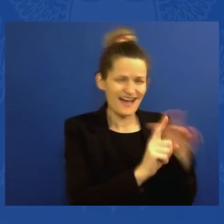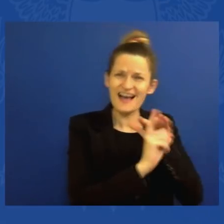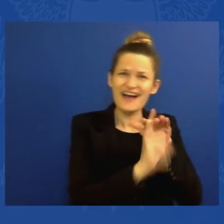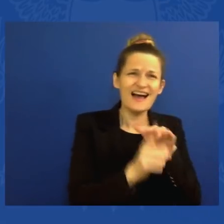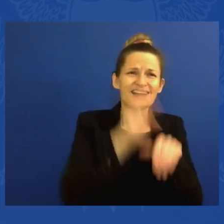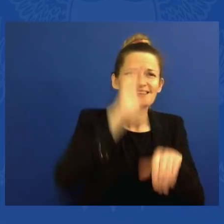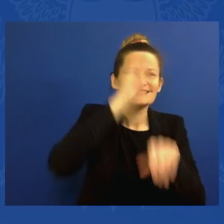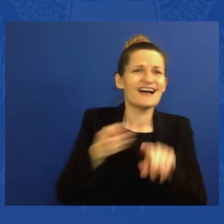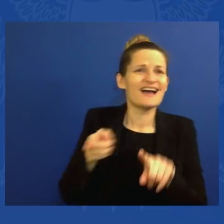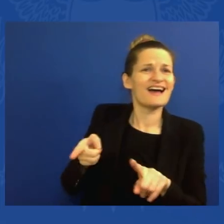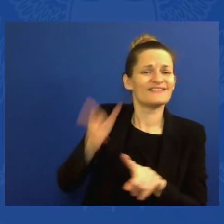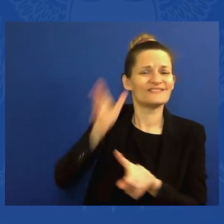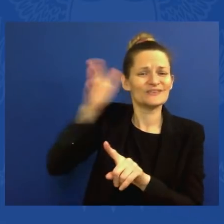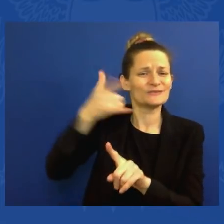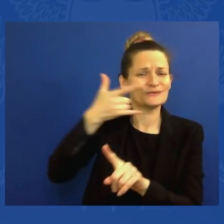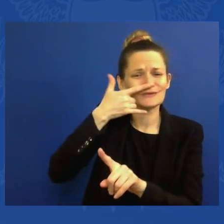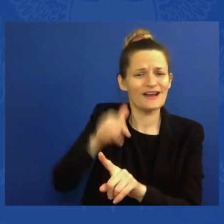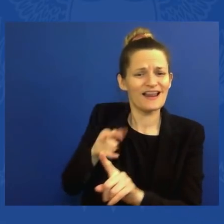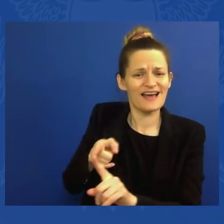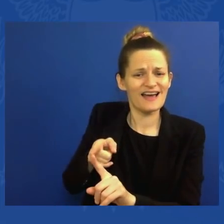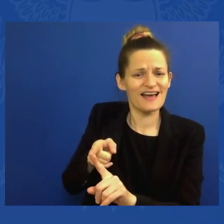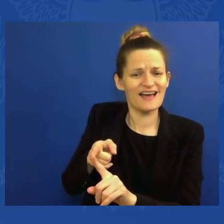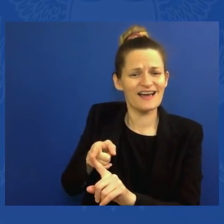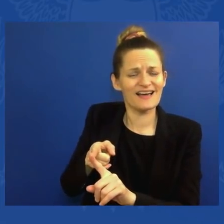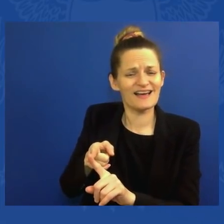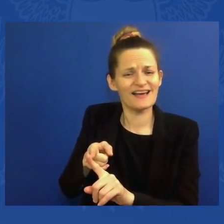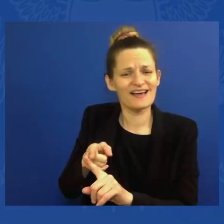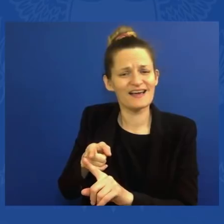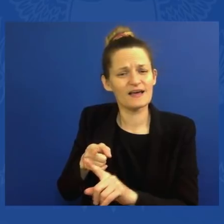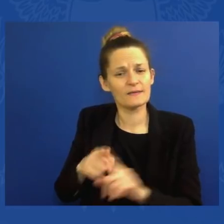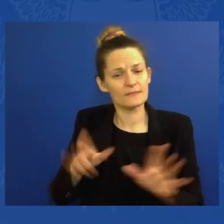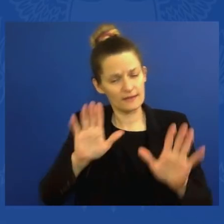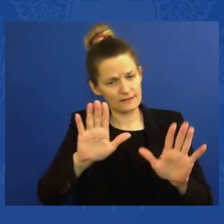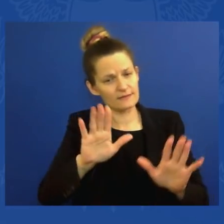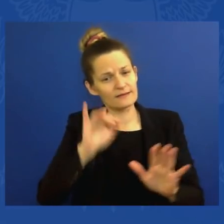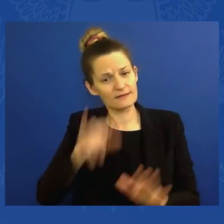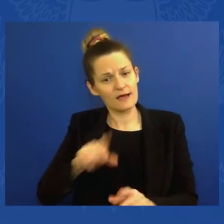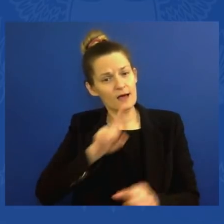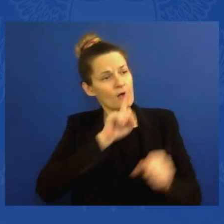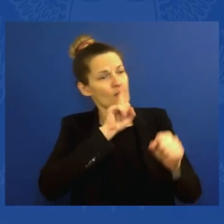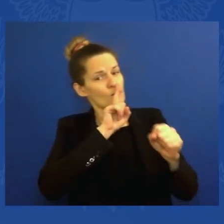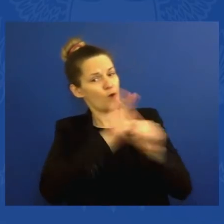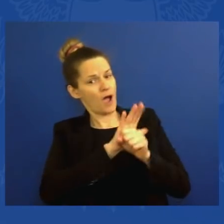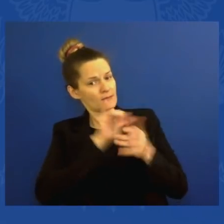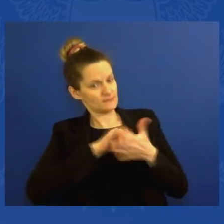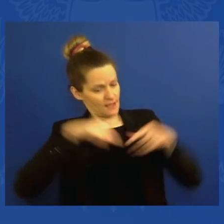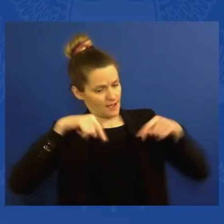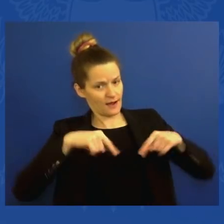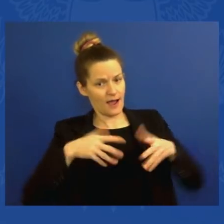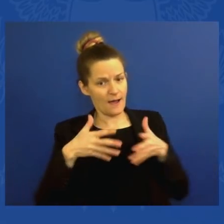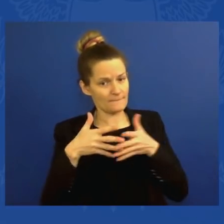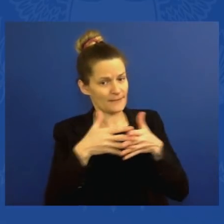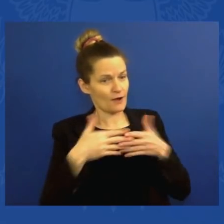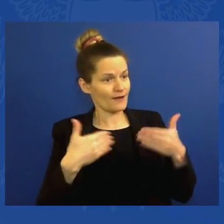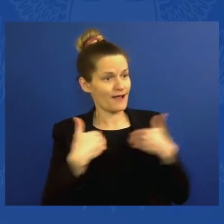the idea that with a little bit of hard work, everyone can succeed. Through their support of my involvement with my local union,